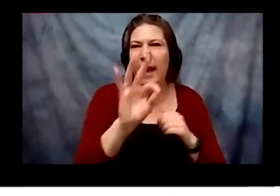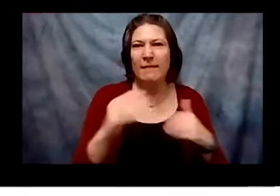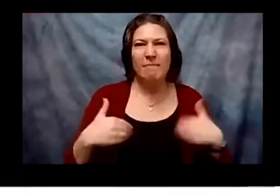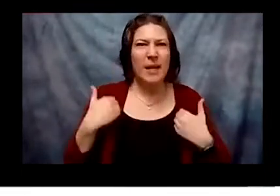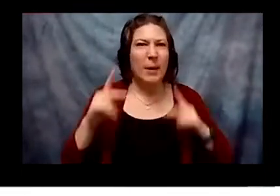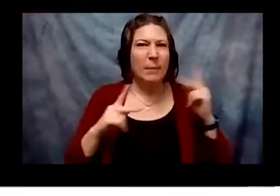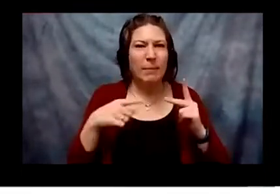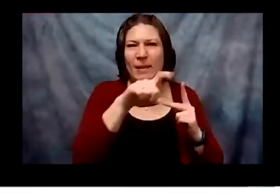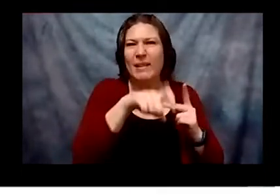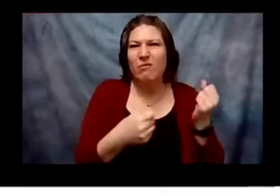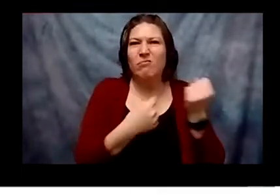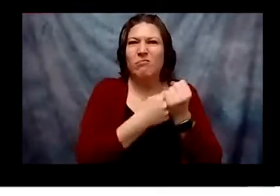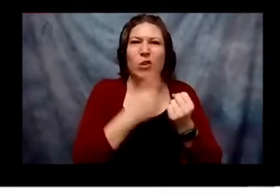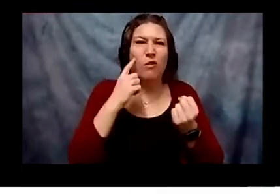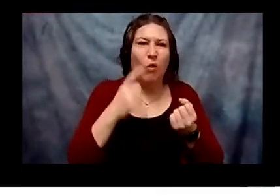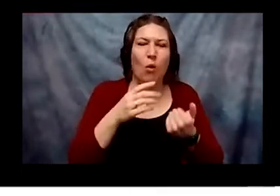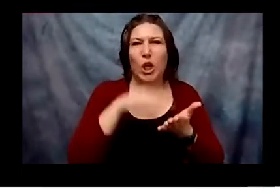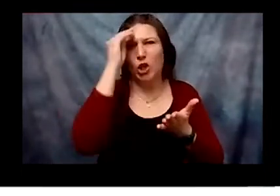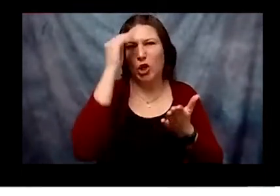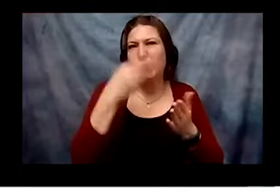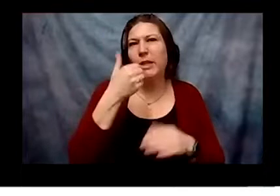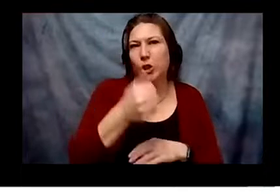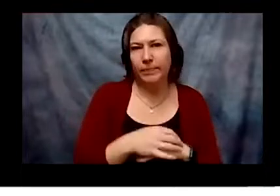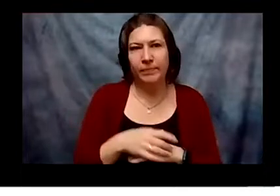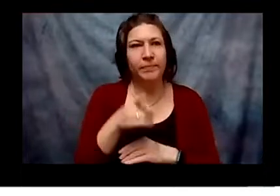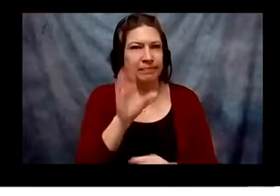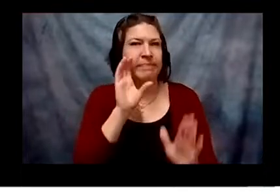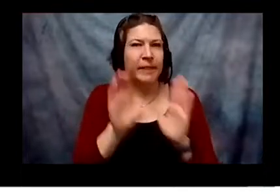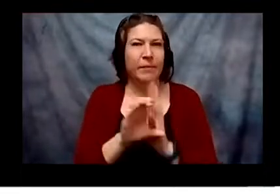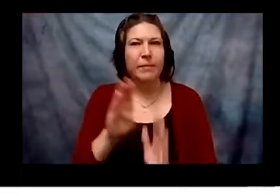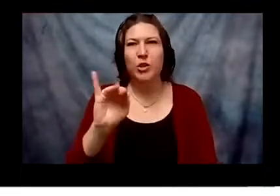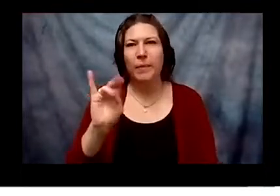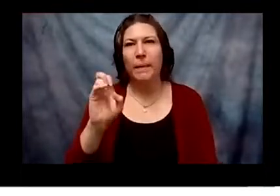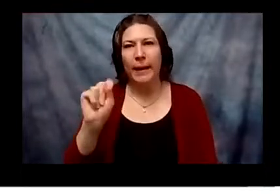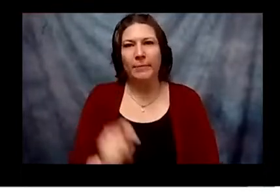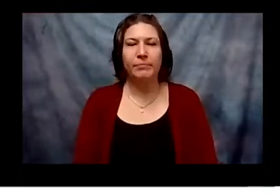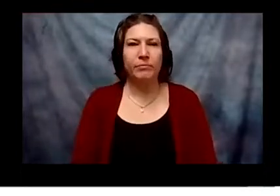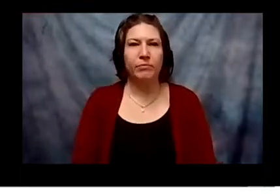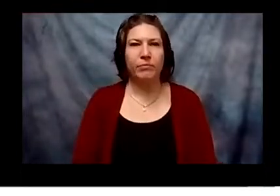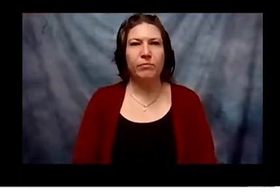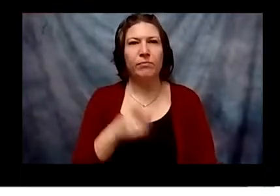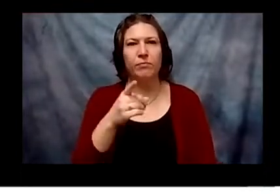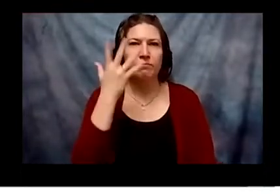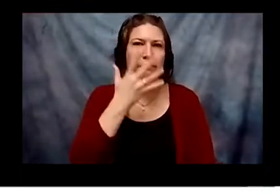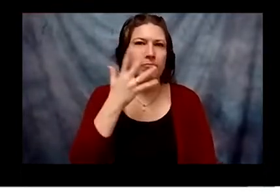extra supports to learn. Here is a picture of Binet who presents as a French white man with